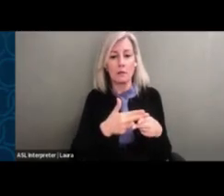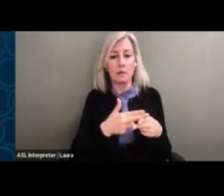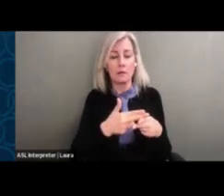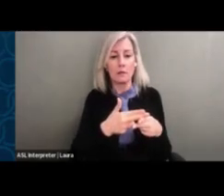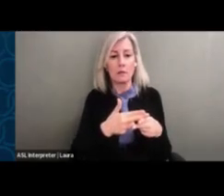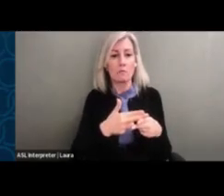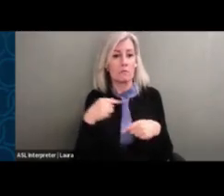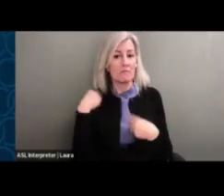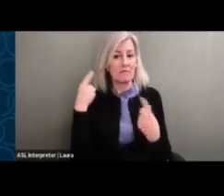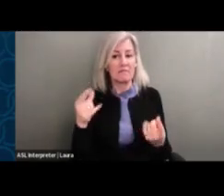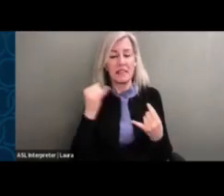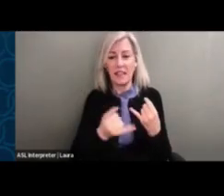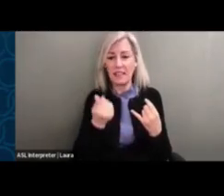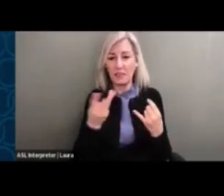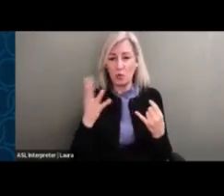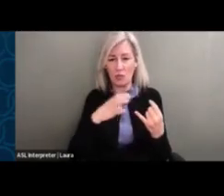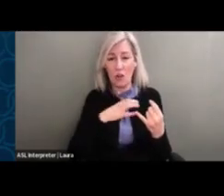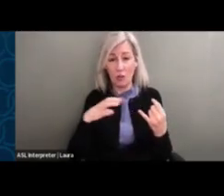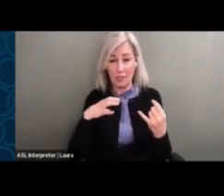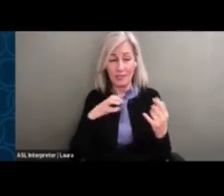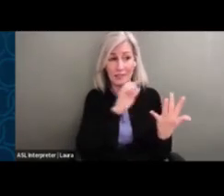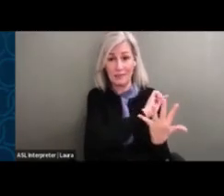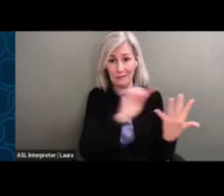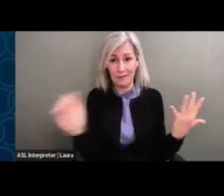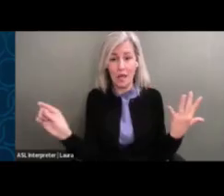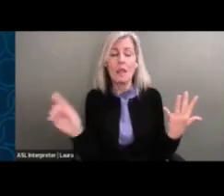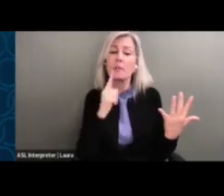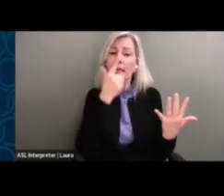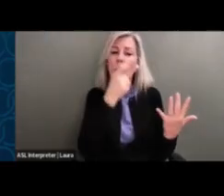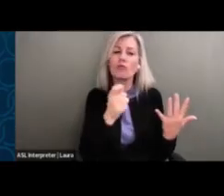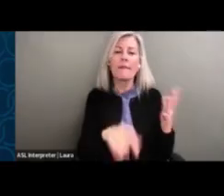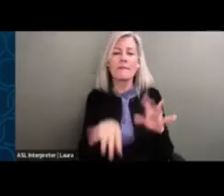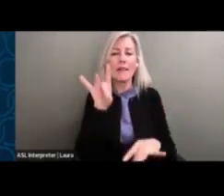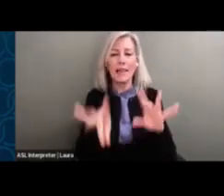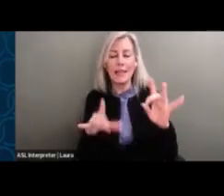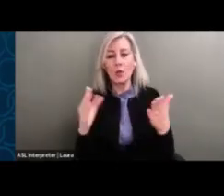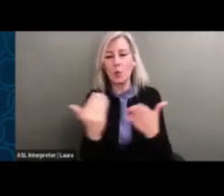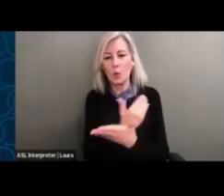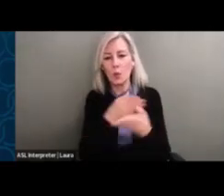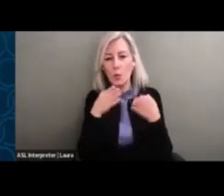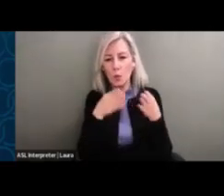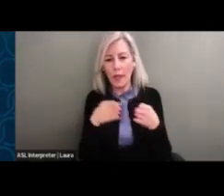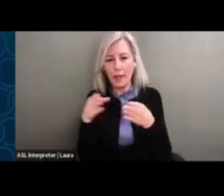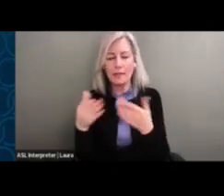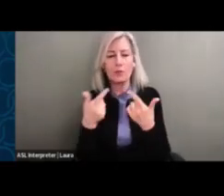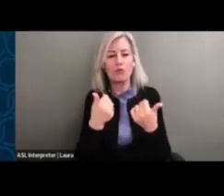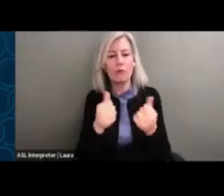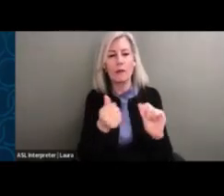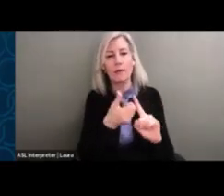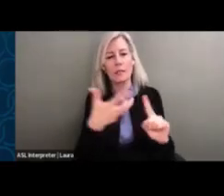that there are a lot of concerns about impacts on HCBS. I will mention that, over the last several congresses,